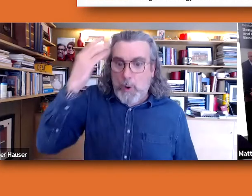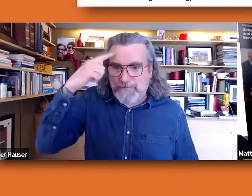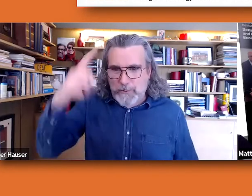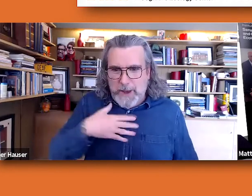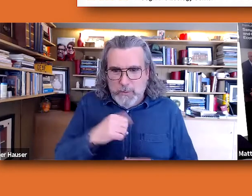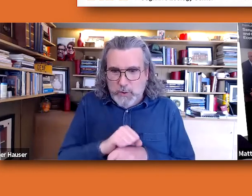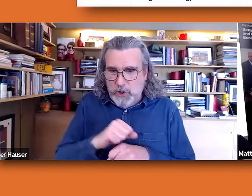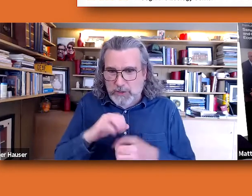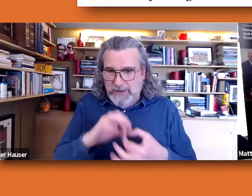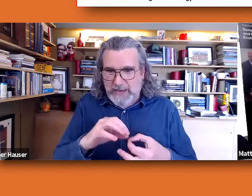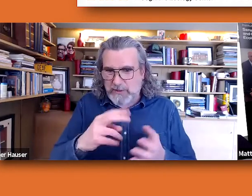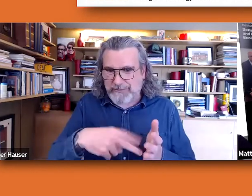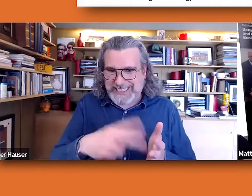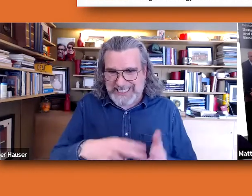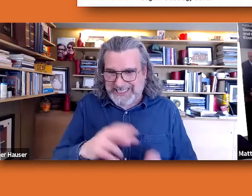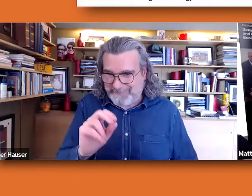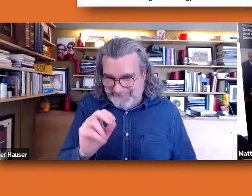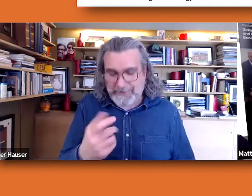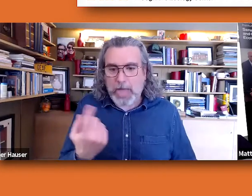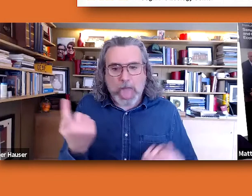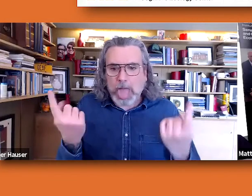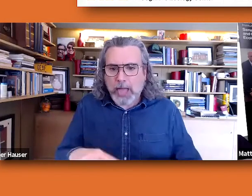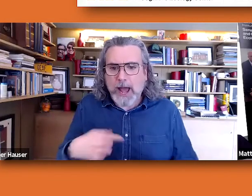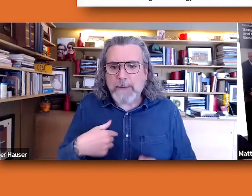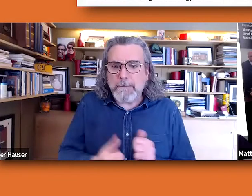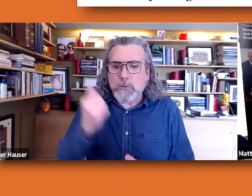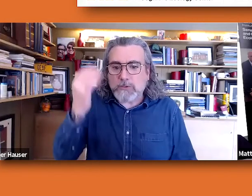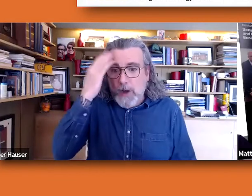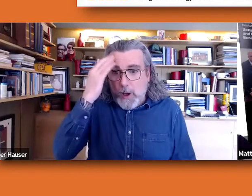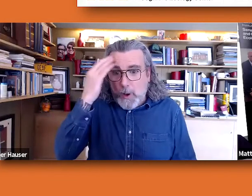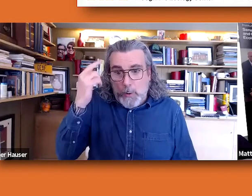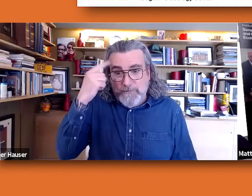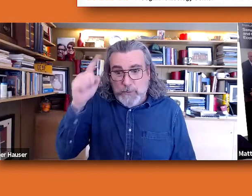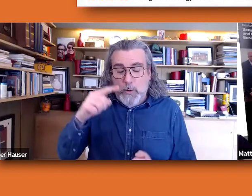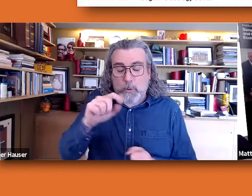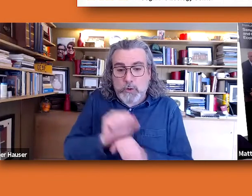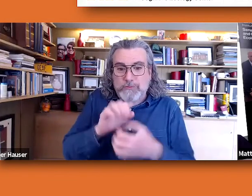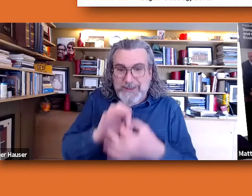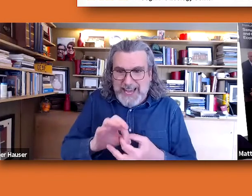or other different pathways, too. But my interest isn't necessarily just in reading.